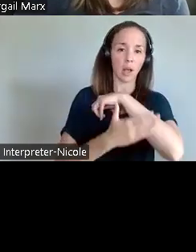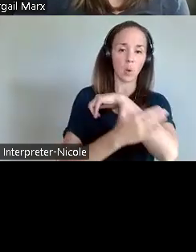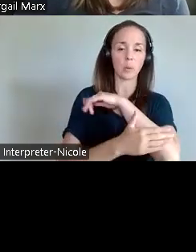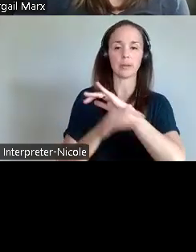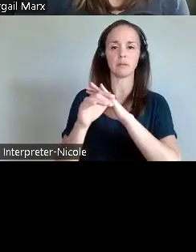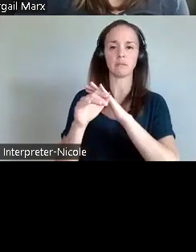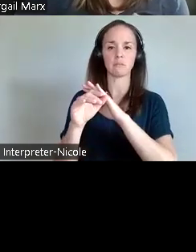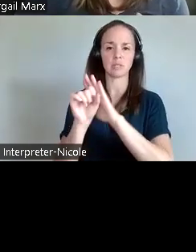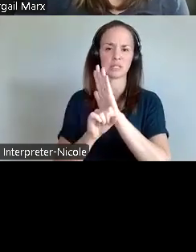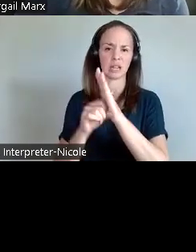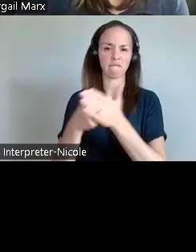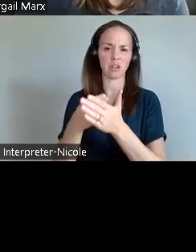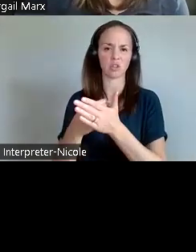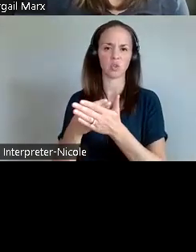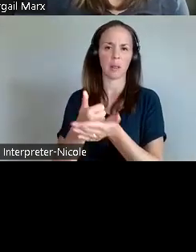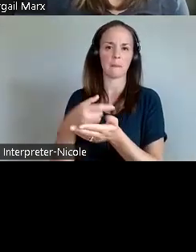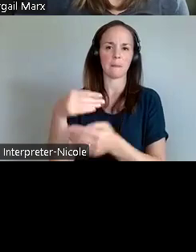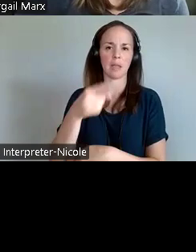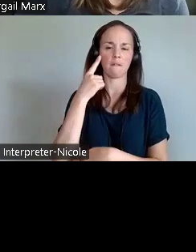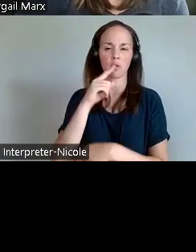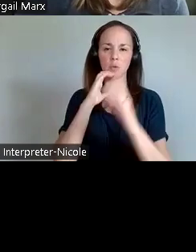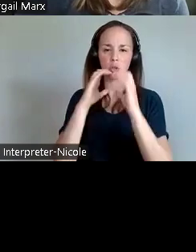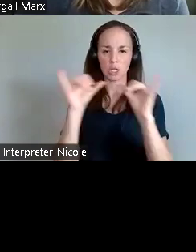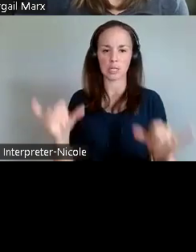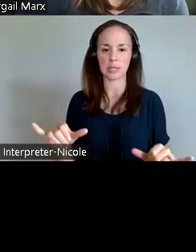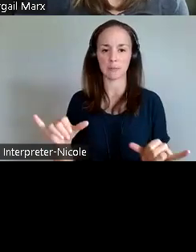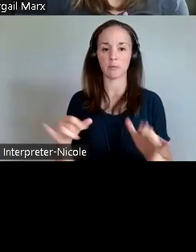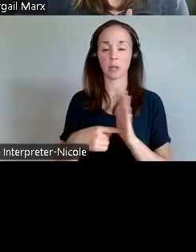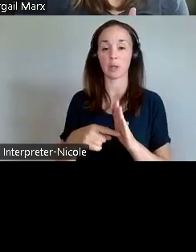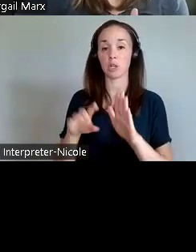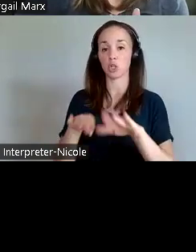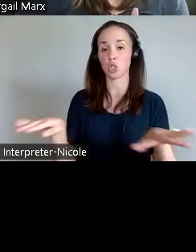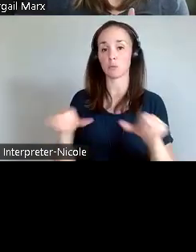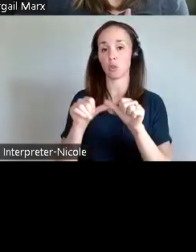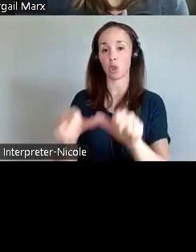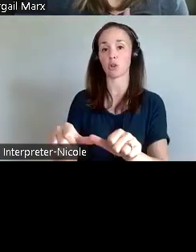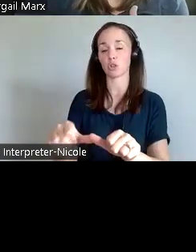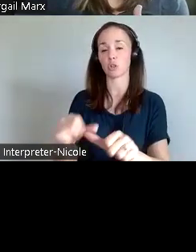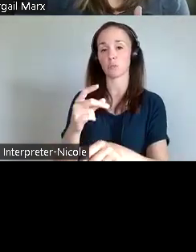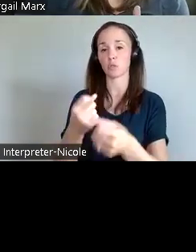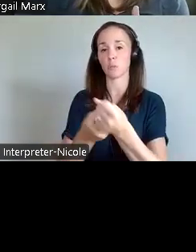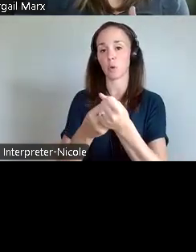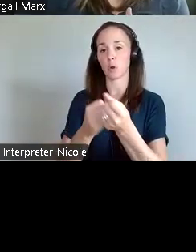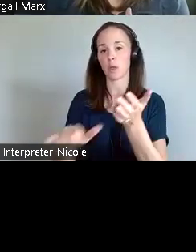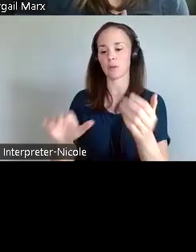So children funding like the Children's long-term support waiver or CLTS, or the